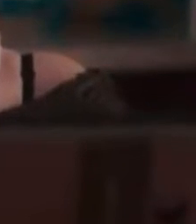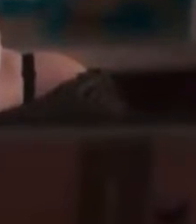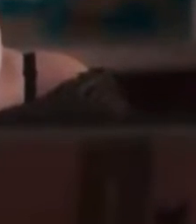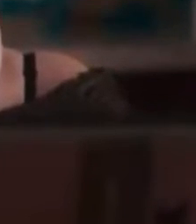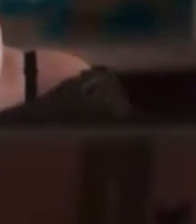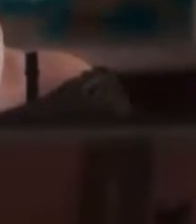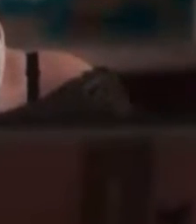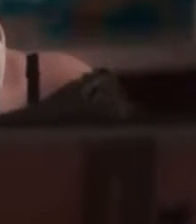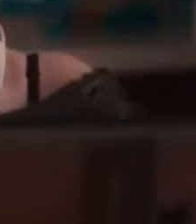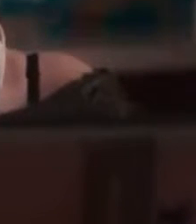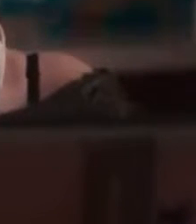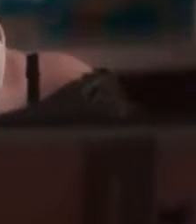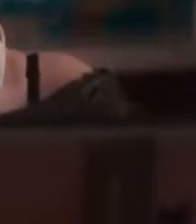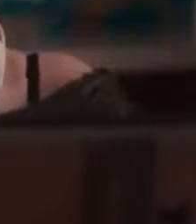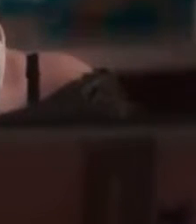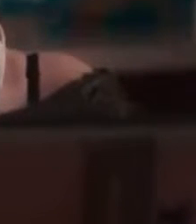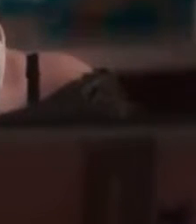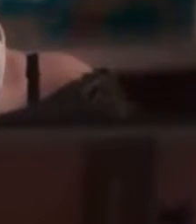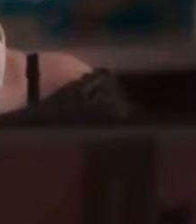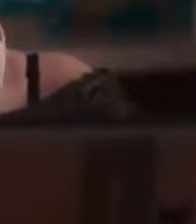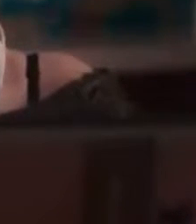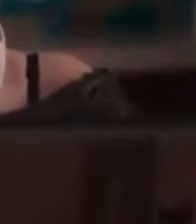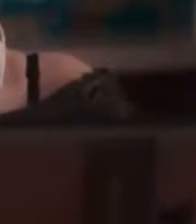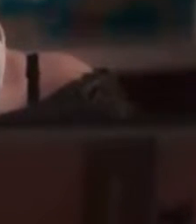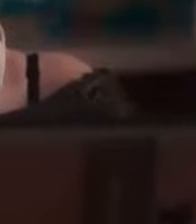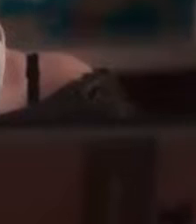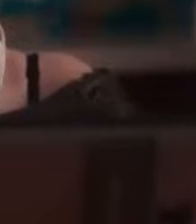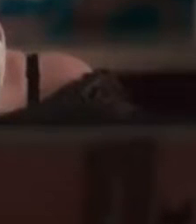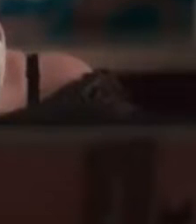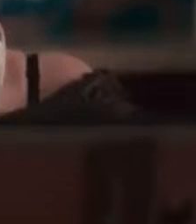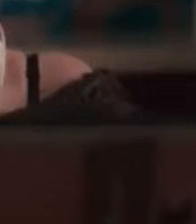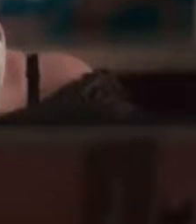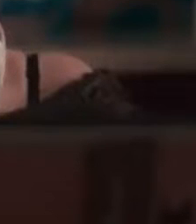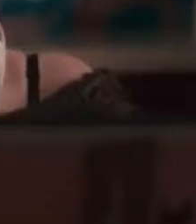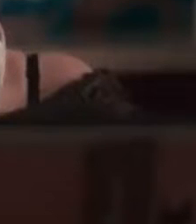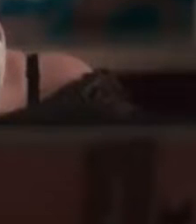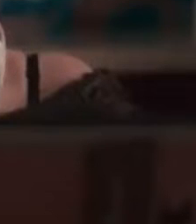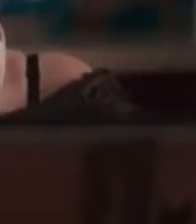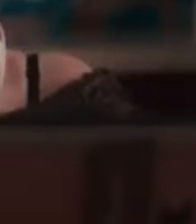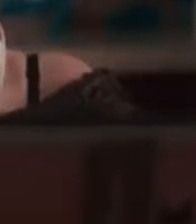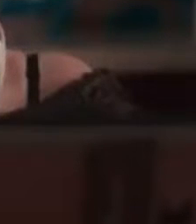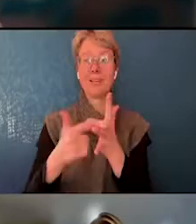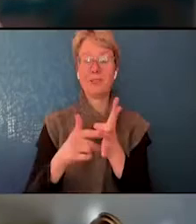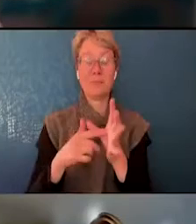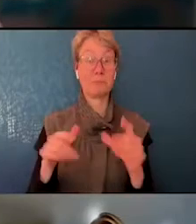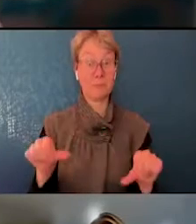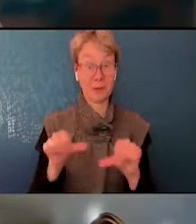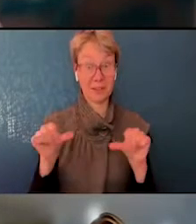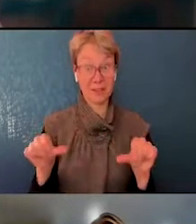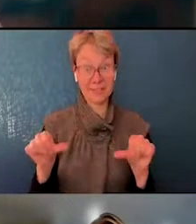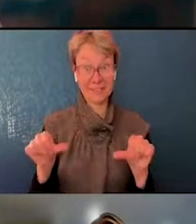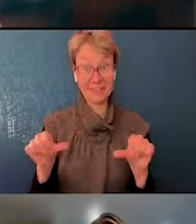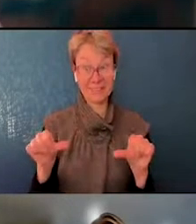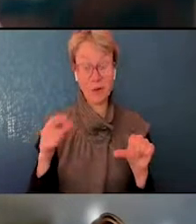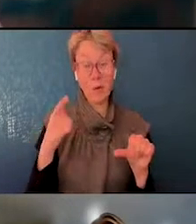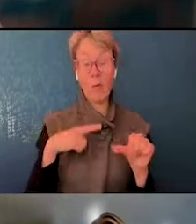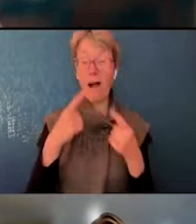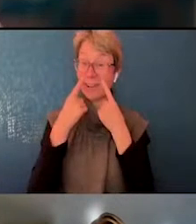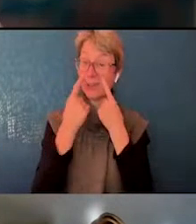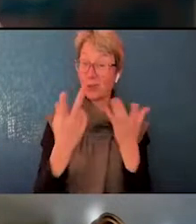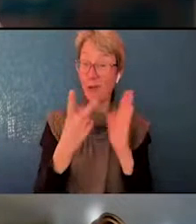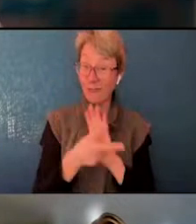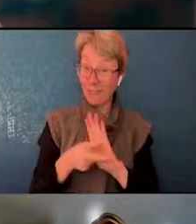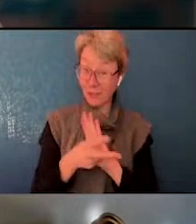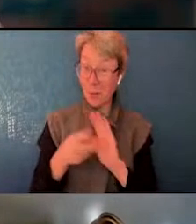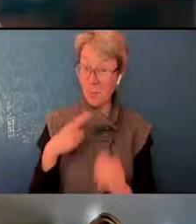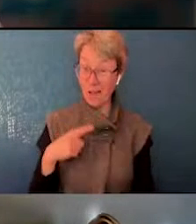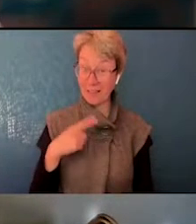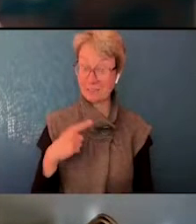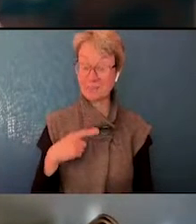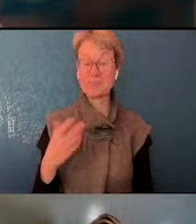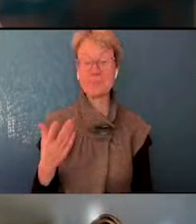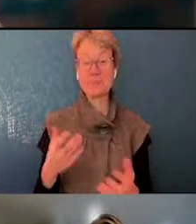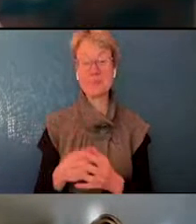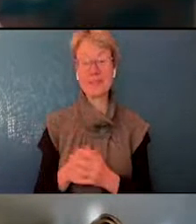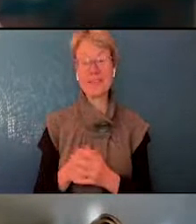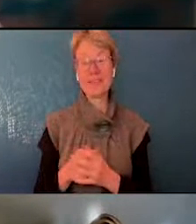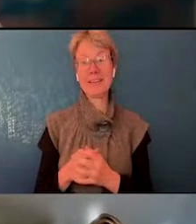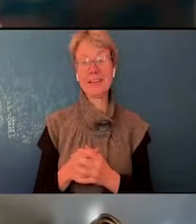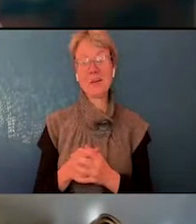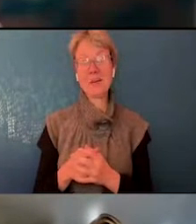loser okay so I think um the reason that we chose to play this um video is to show that um you know